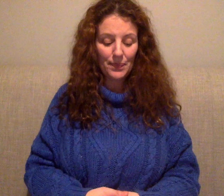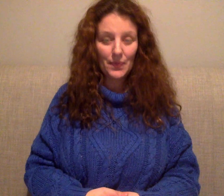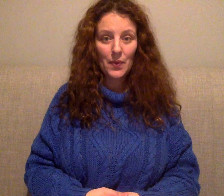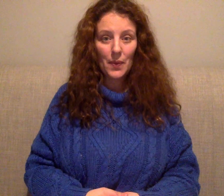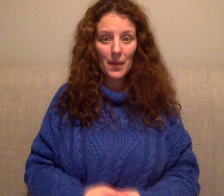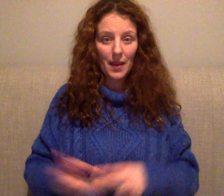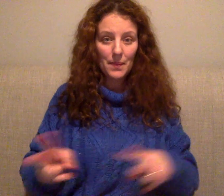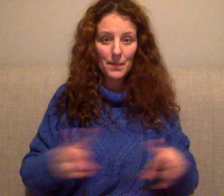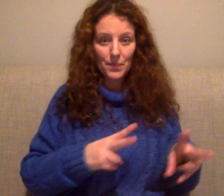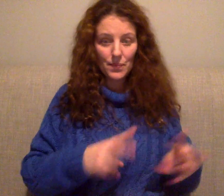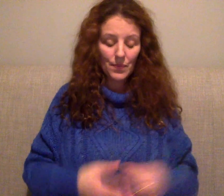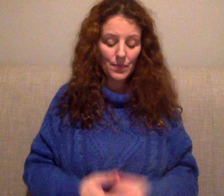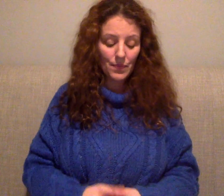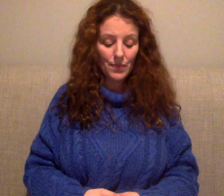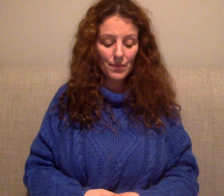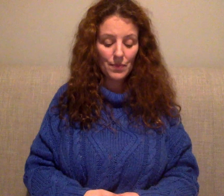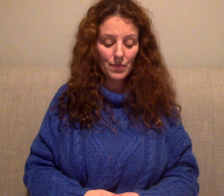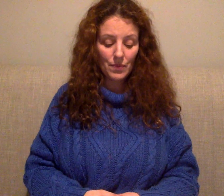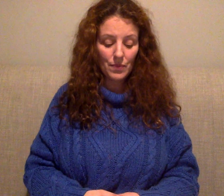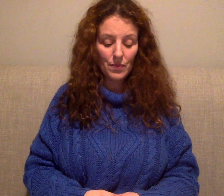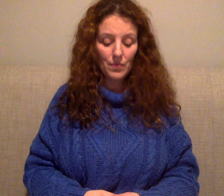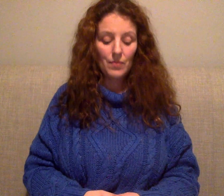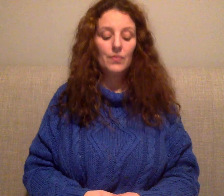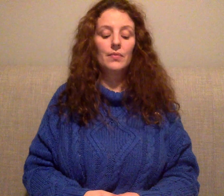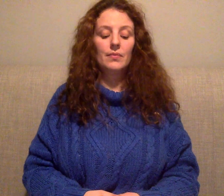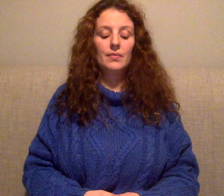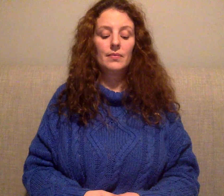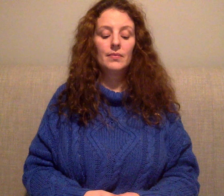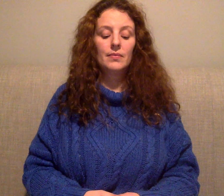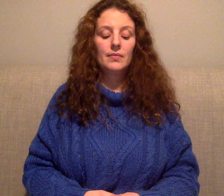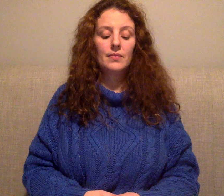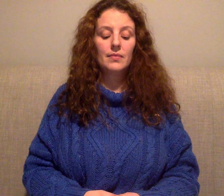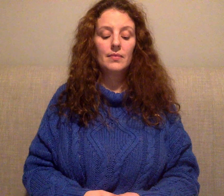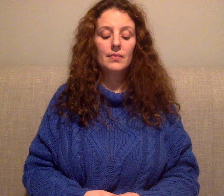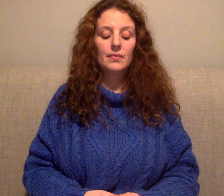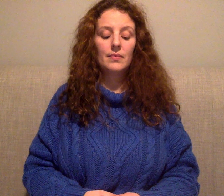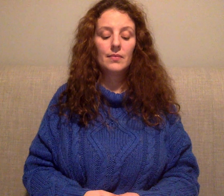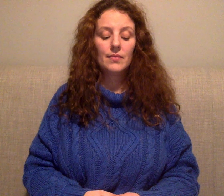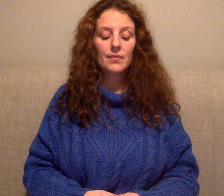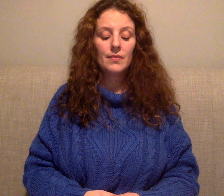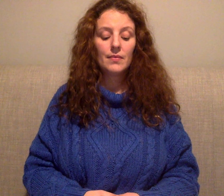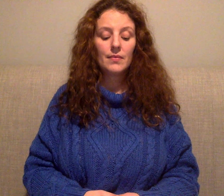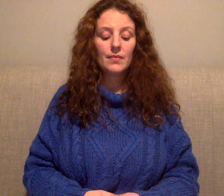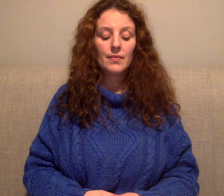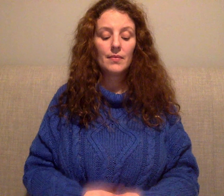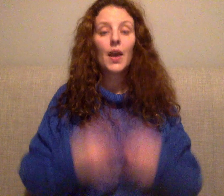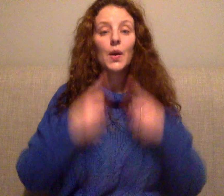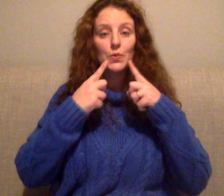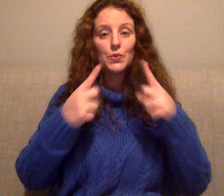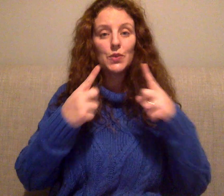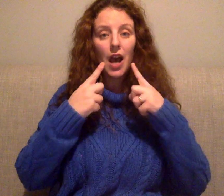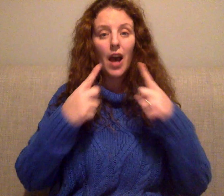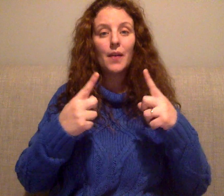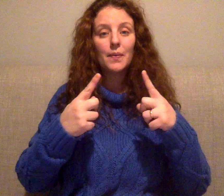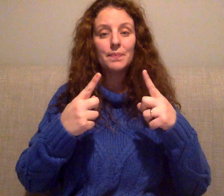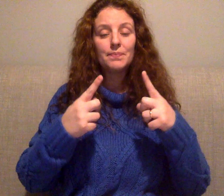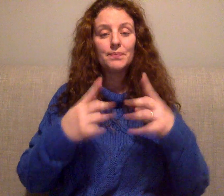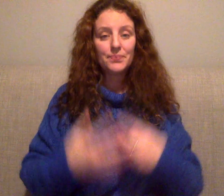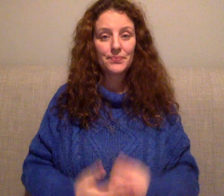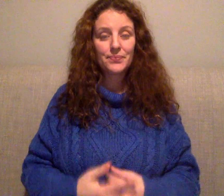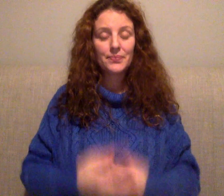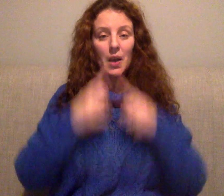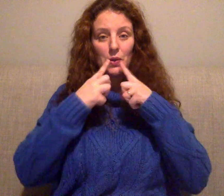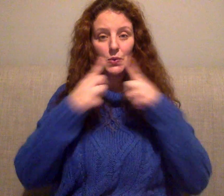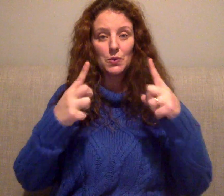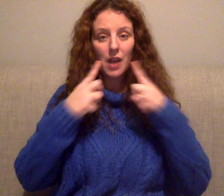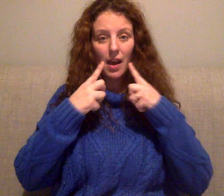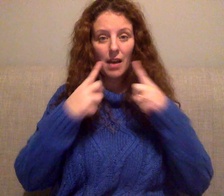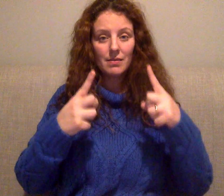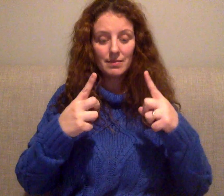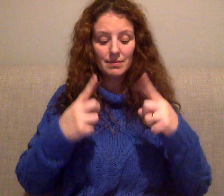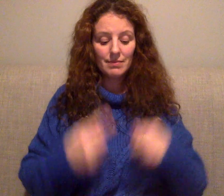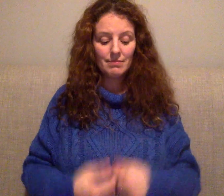TUTOR